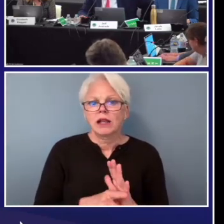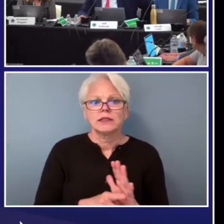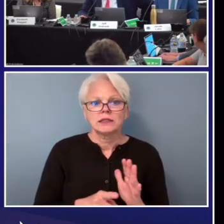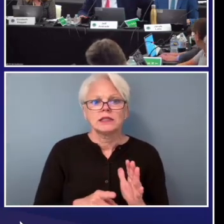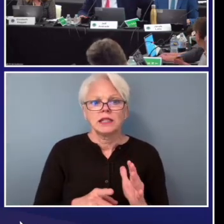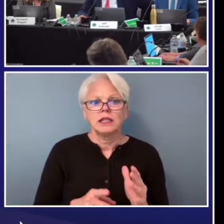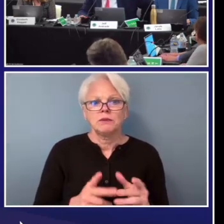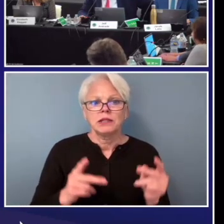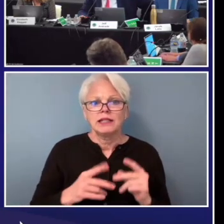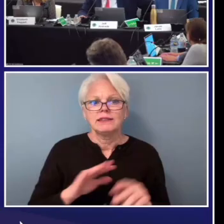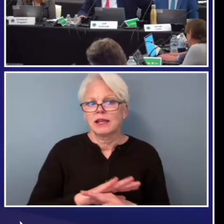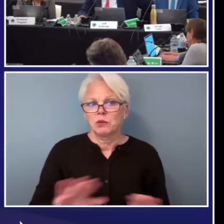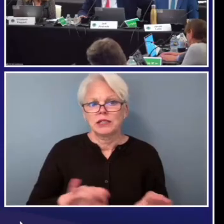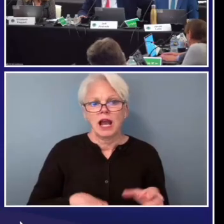generally not in favor of waivers.